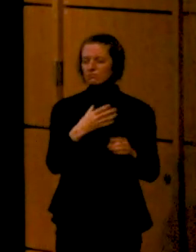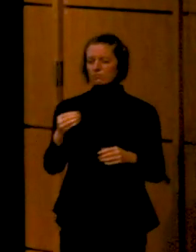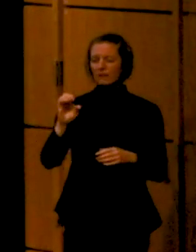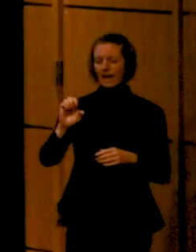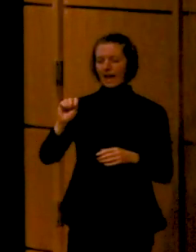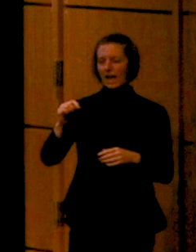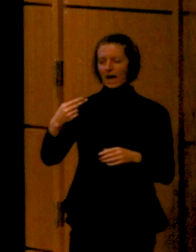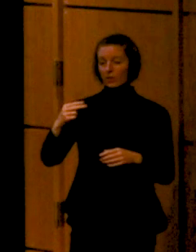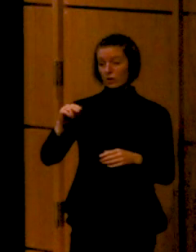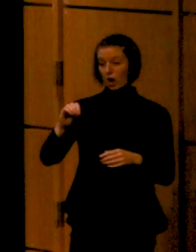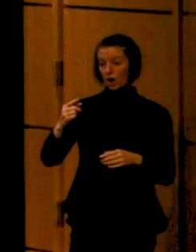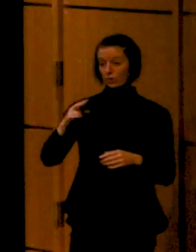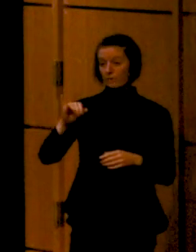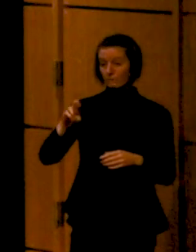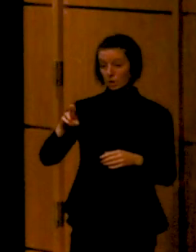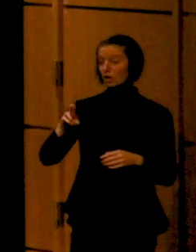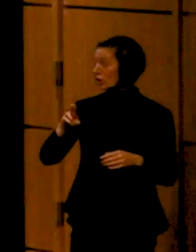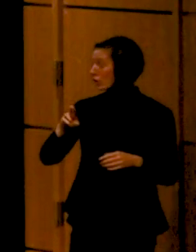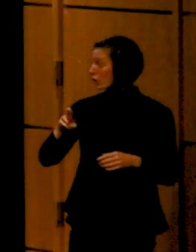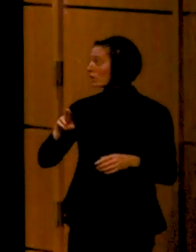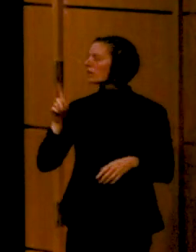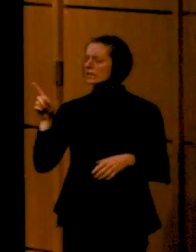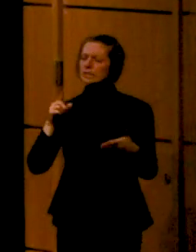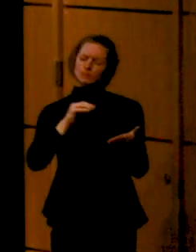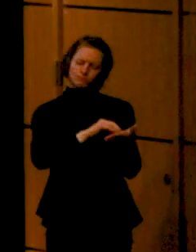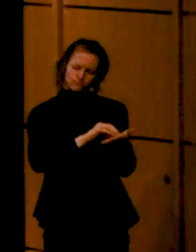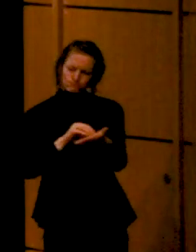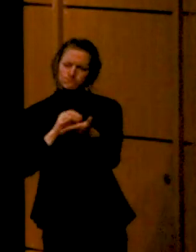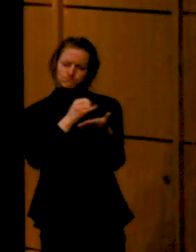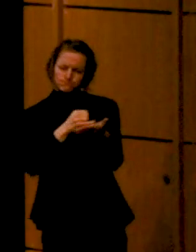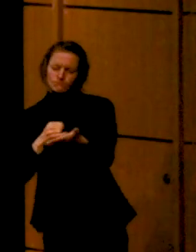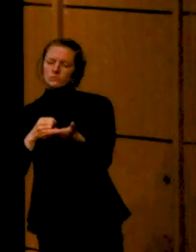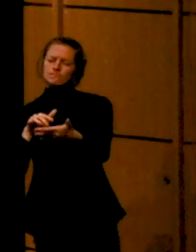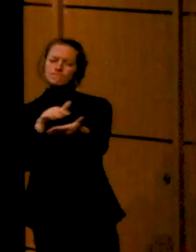And he was mainly interested in recording Native American life and customs.